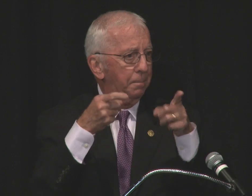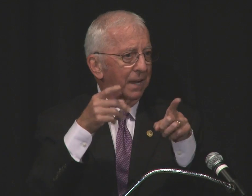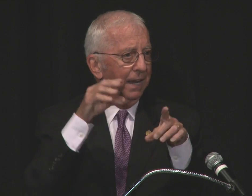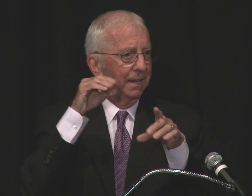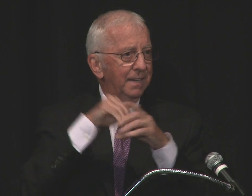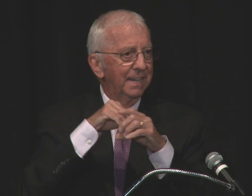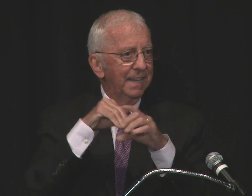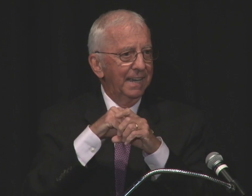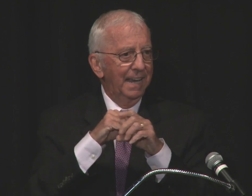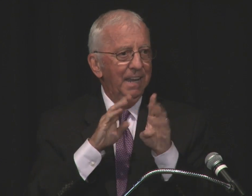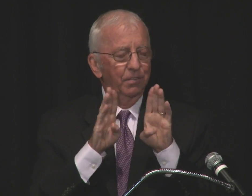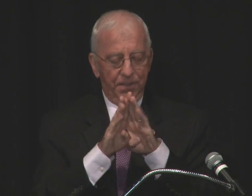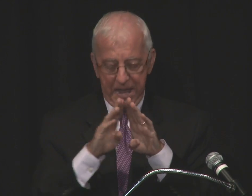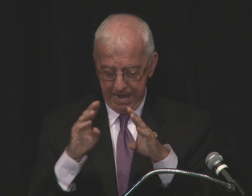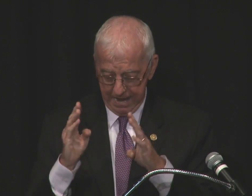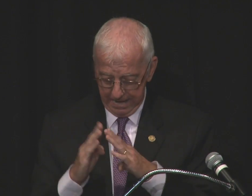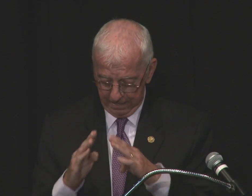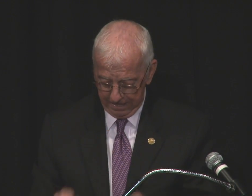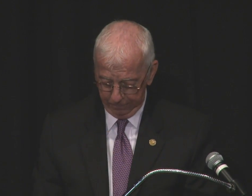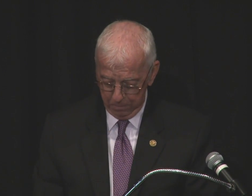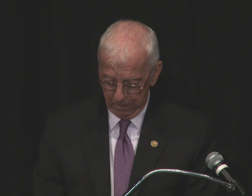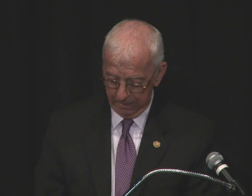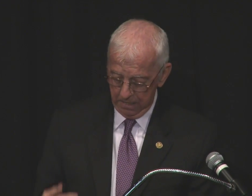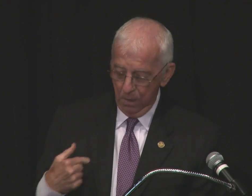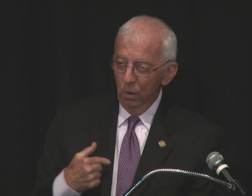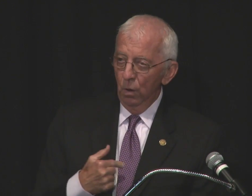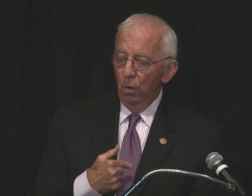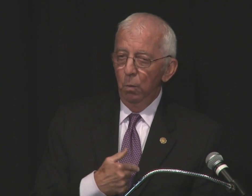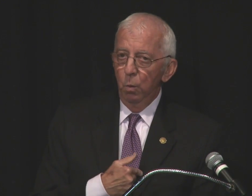what's happening inside the deaf community.